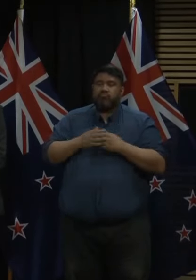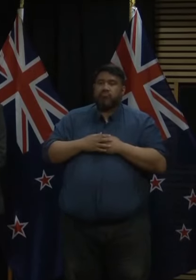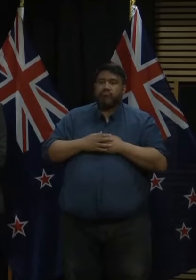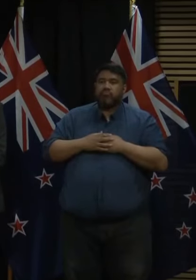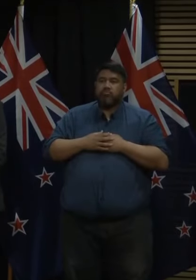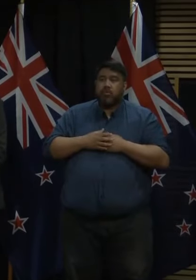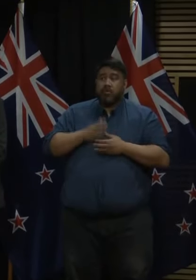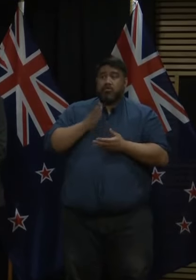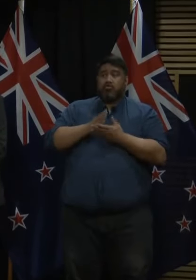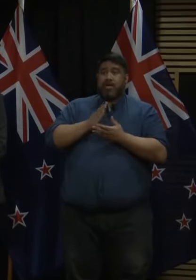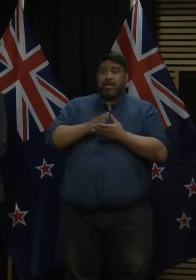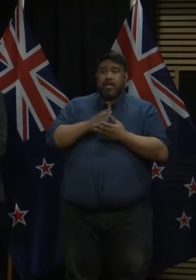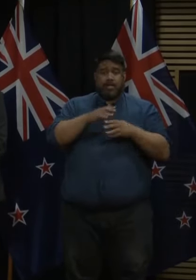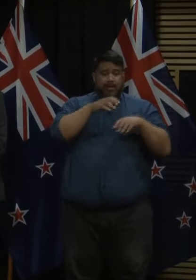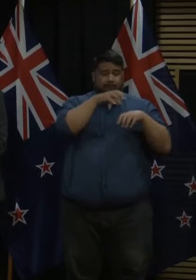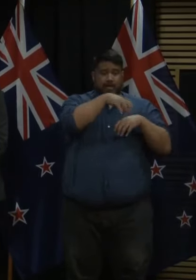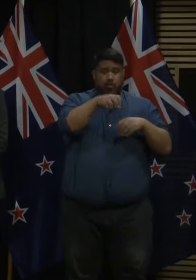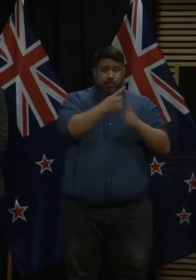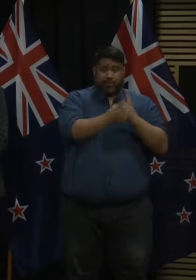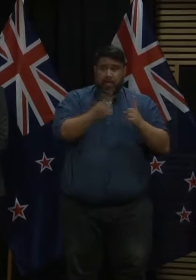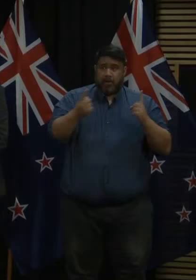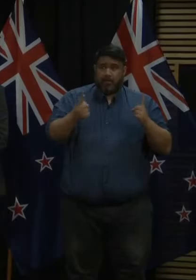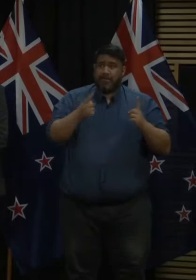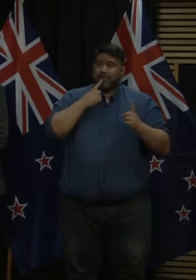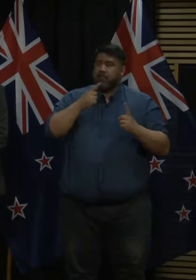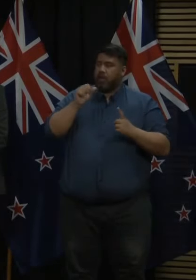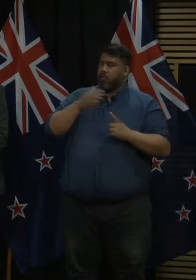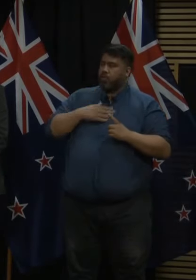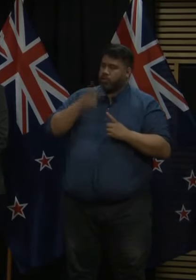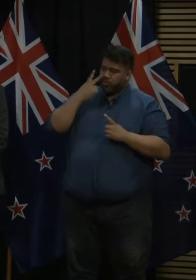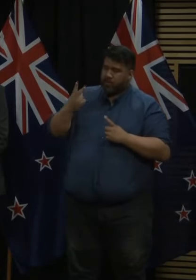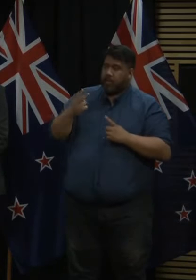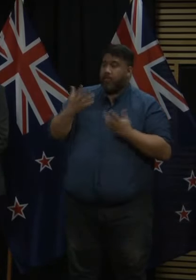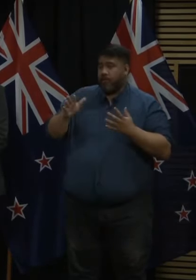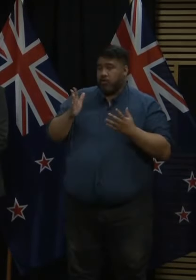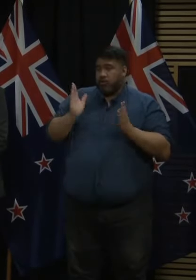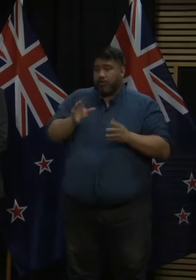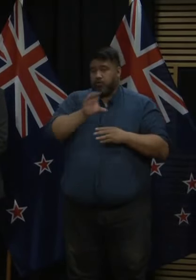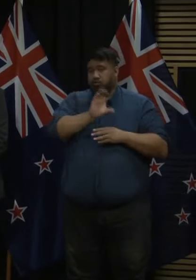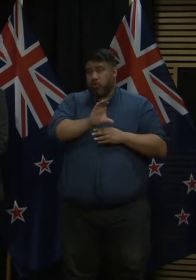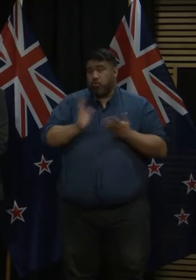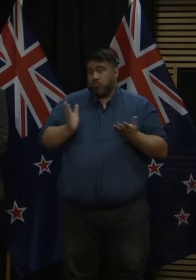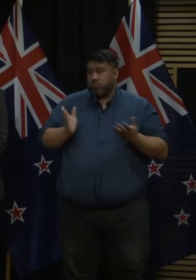have heard me say we will use it for large-scale events, we are consulting on the use in wider venue such as hospitalit. The use will be dictated by the